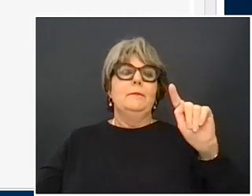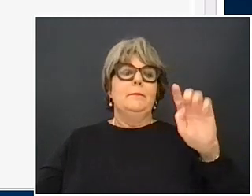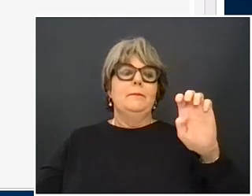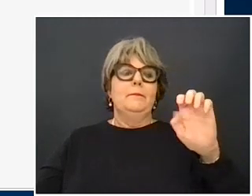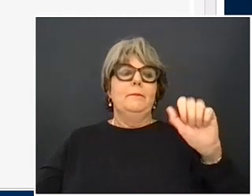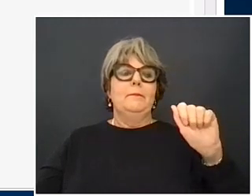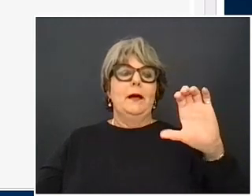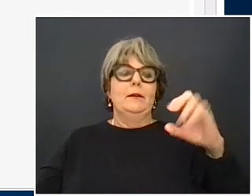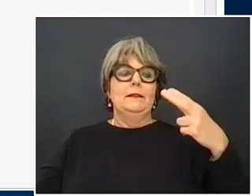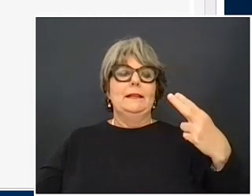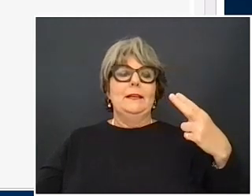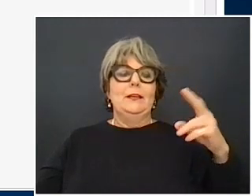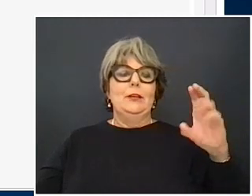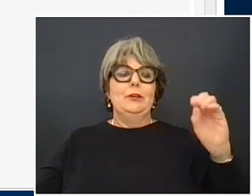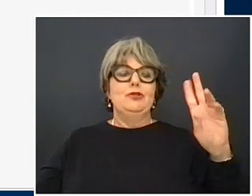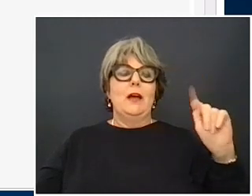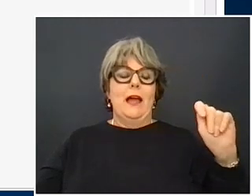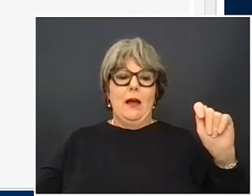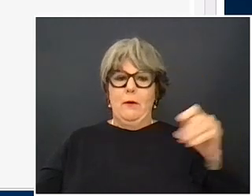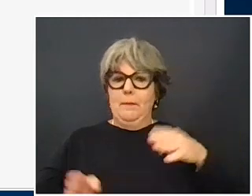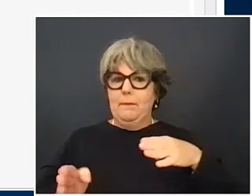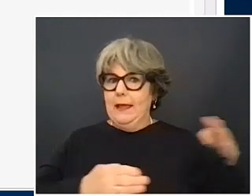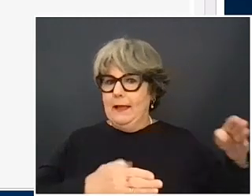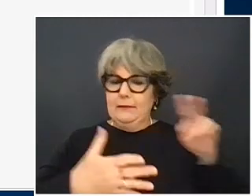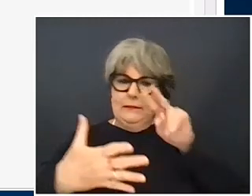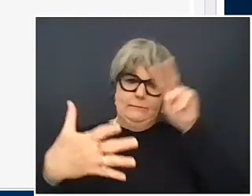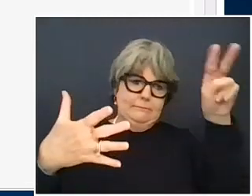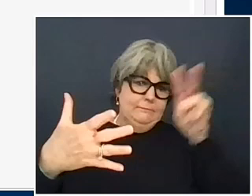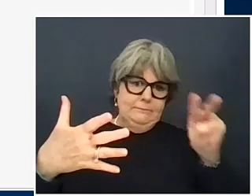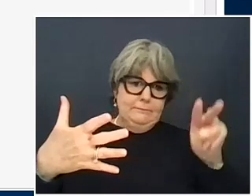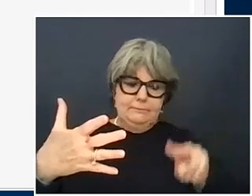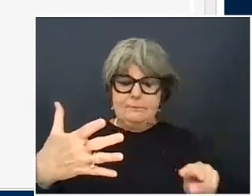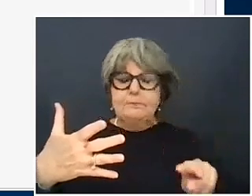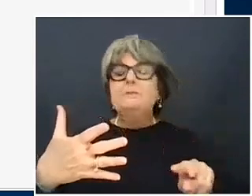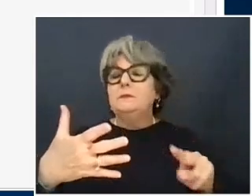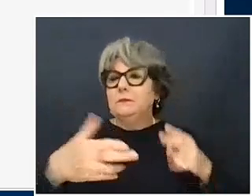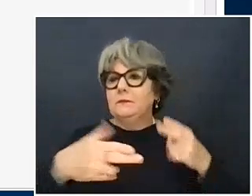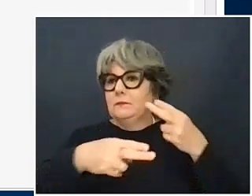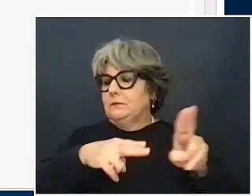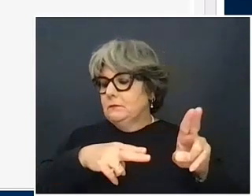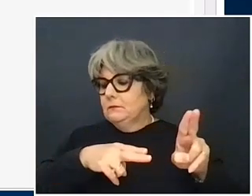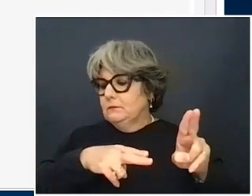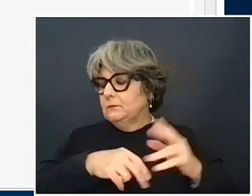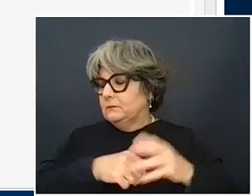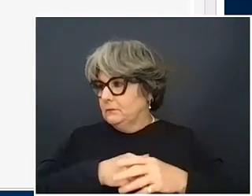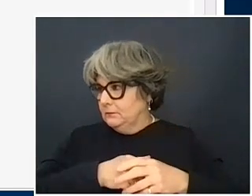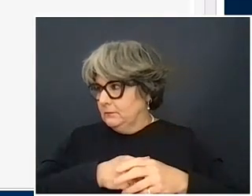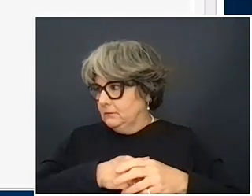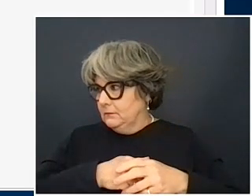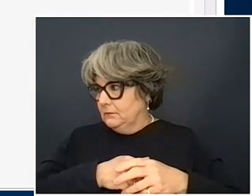breeze through the- you know, our edits and changes there and then open it up to